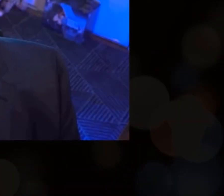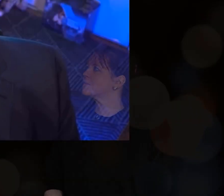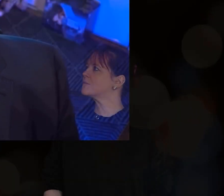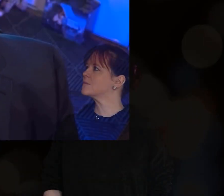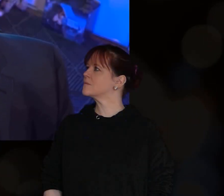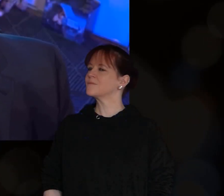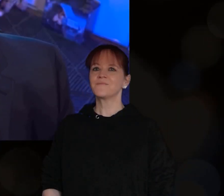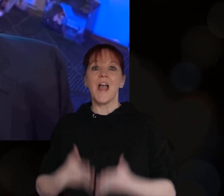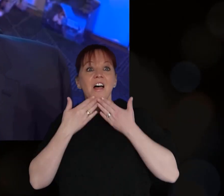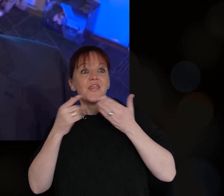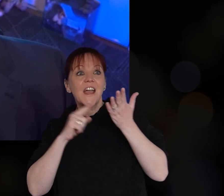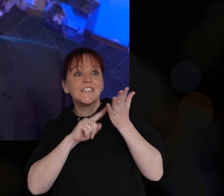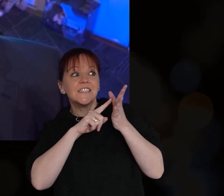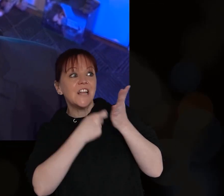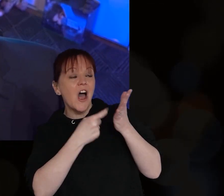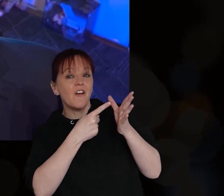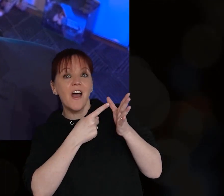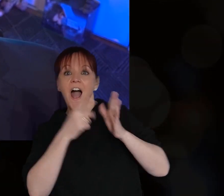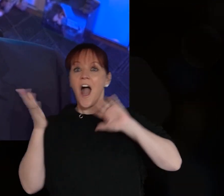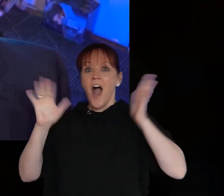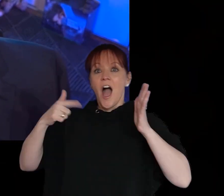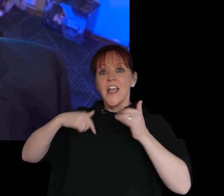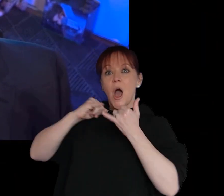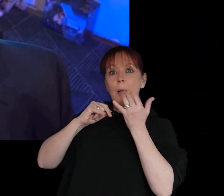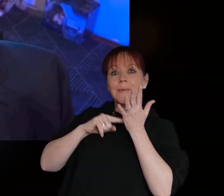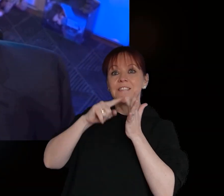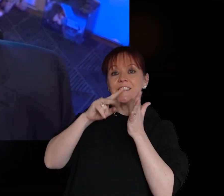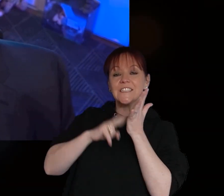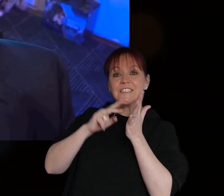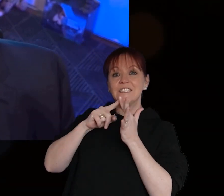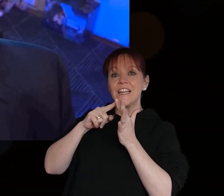Thanks, Tara. Hi, I'm Steve Saylor and I'll be your main host for today.